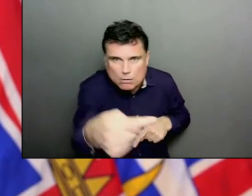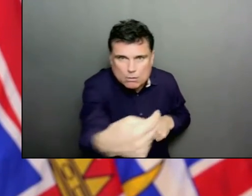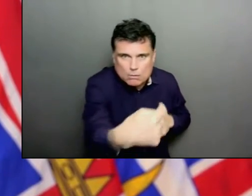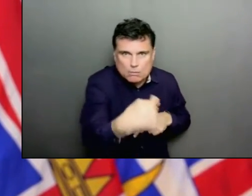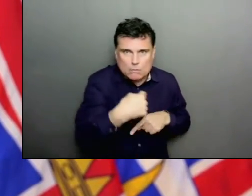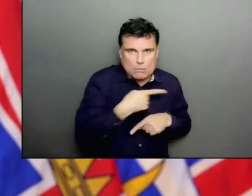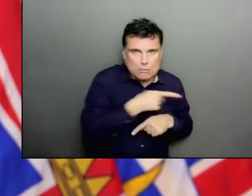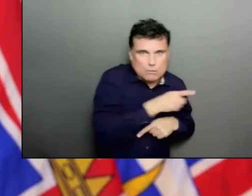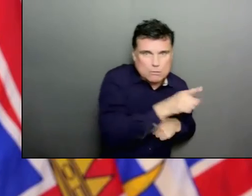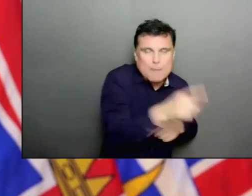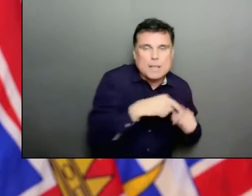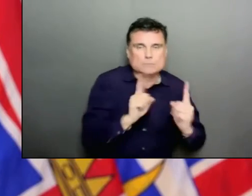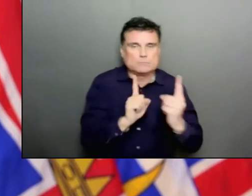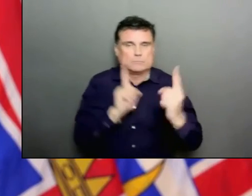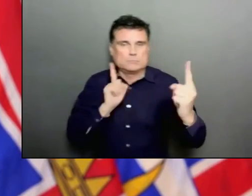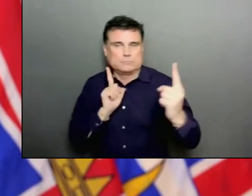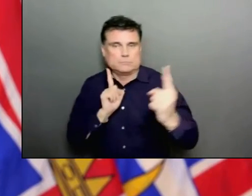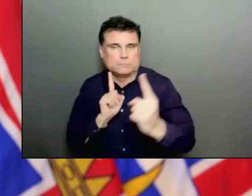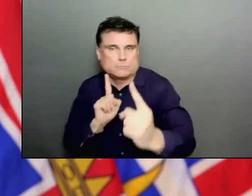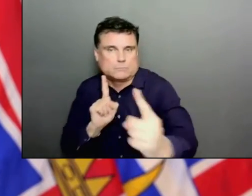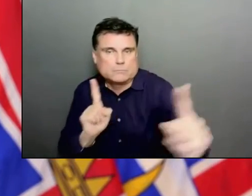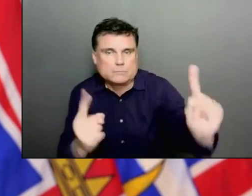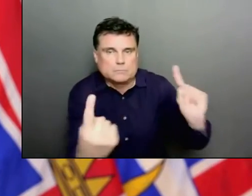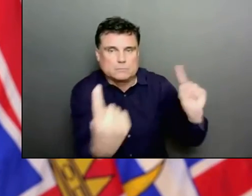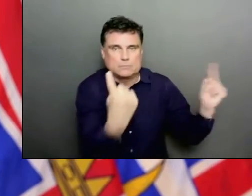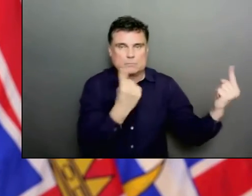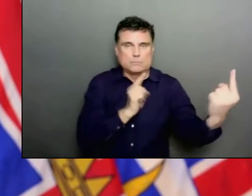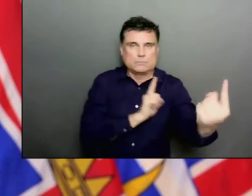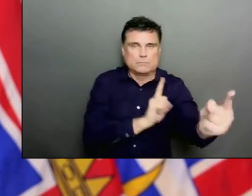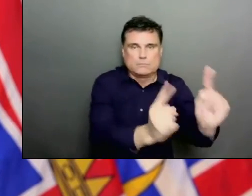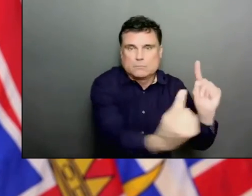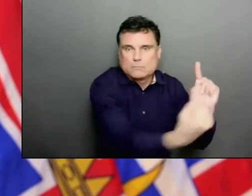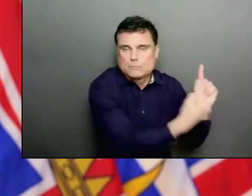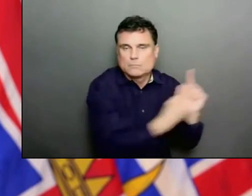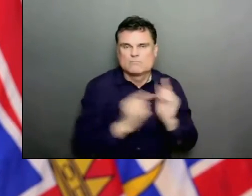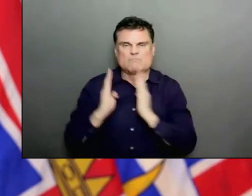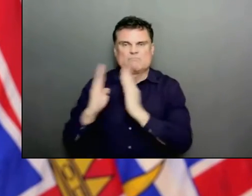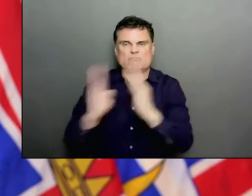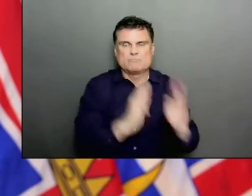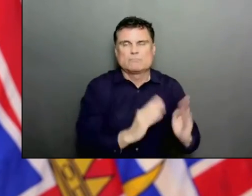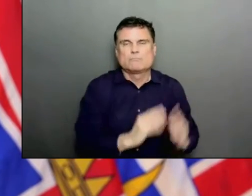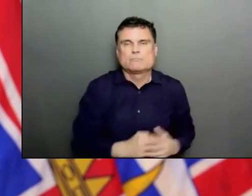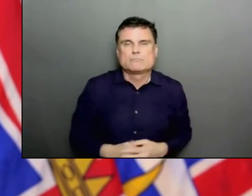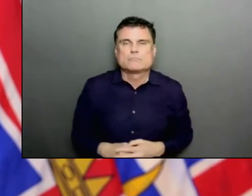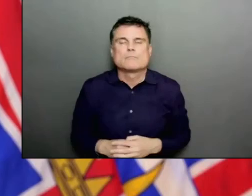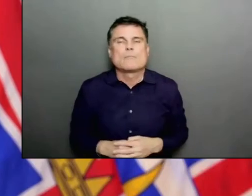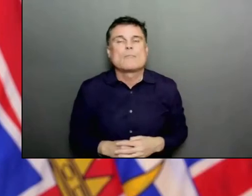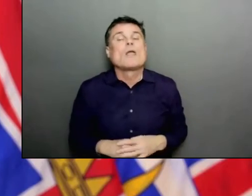we've had challenges in the North and some of those challenges have been related to outbreaks that we've